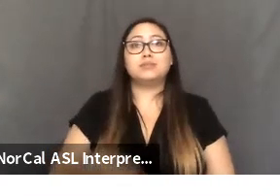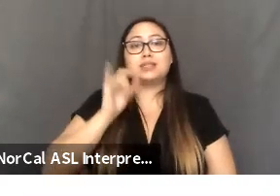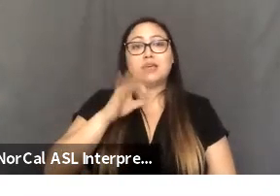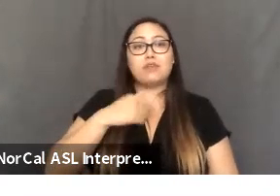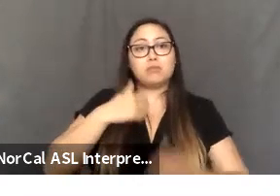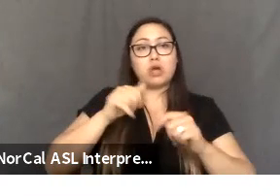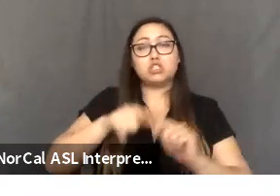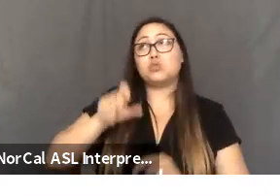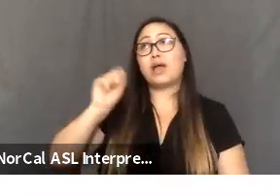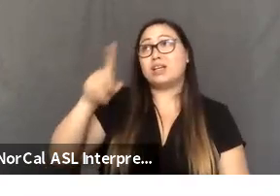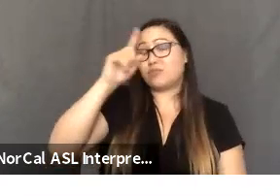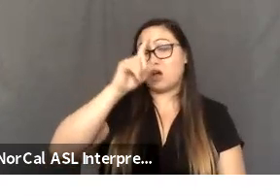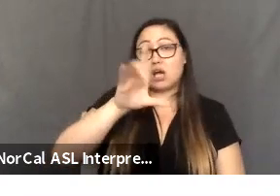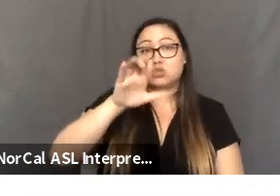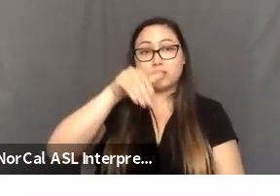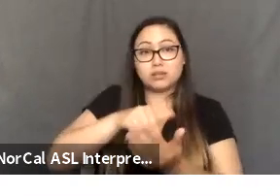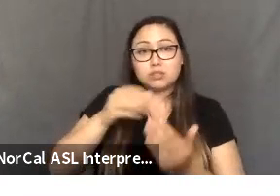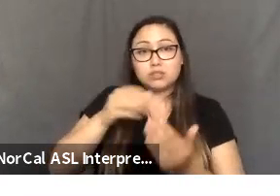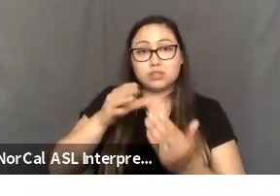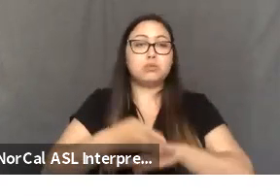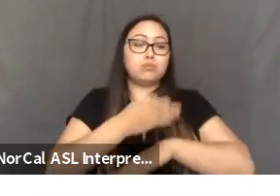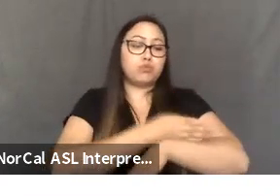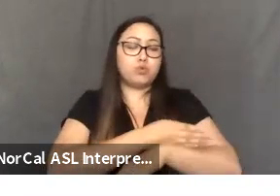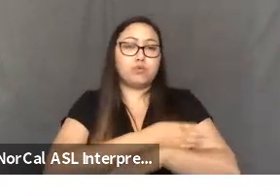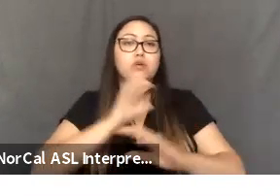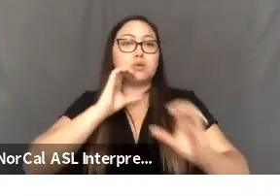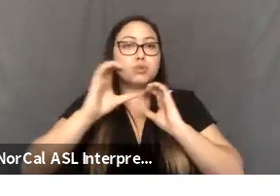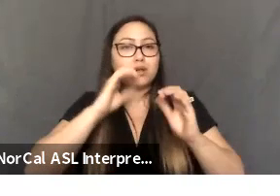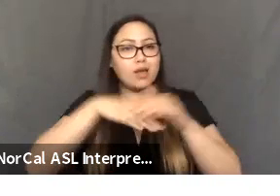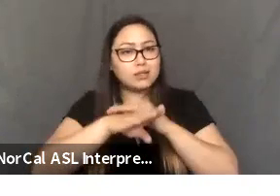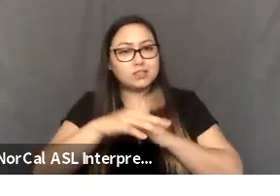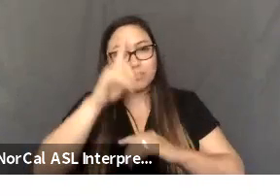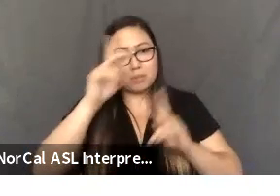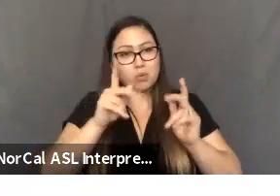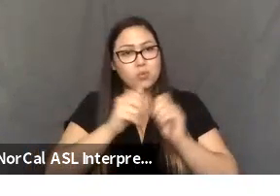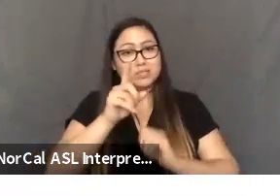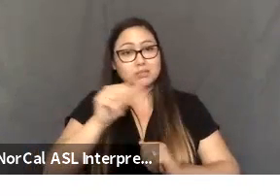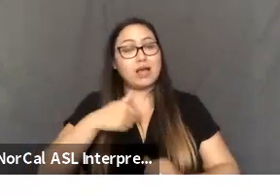to improve communication access for people with disabilities, I need to be able to show, okay,